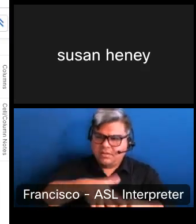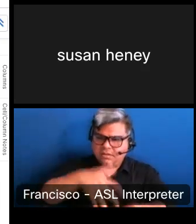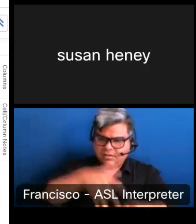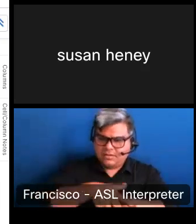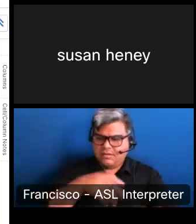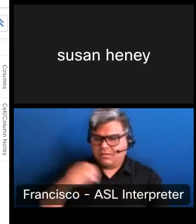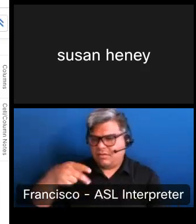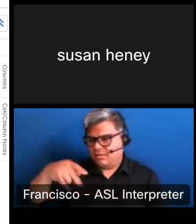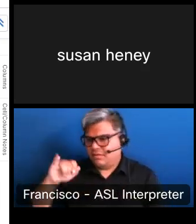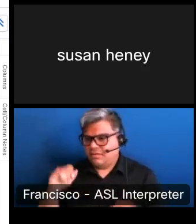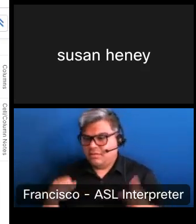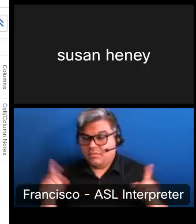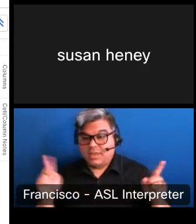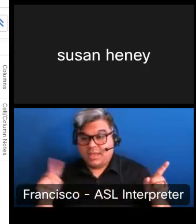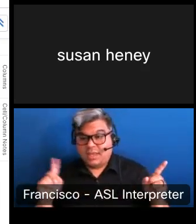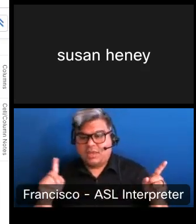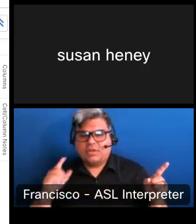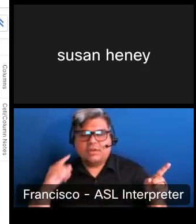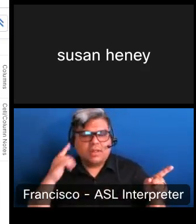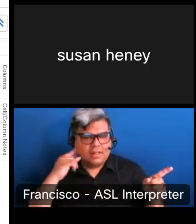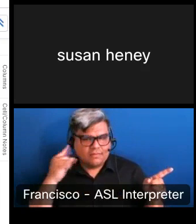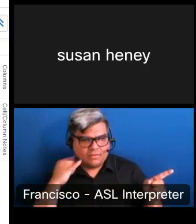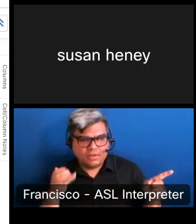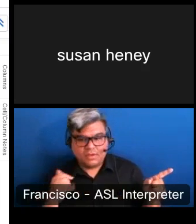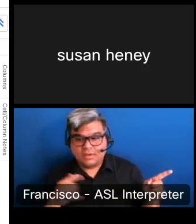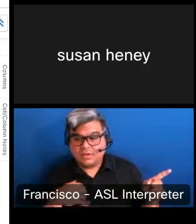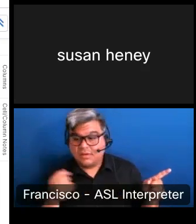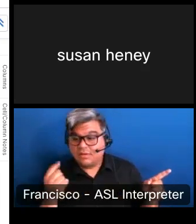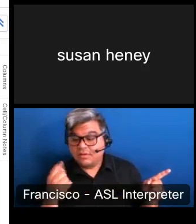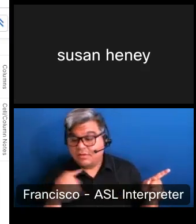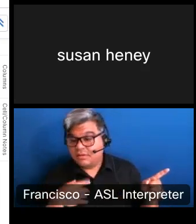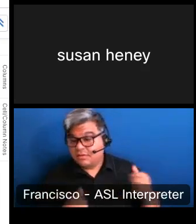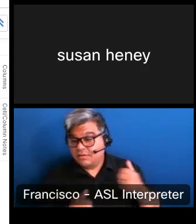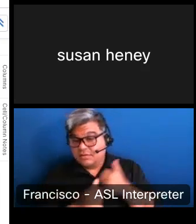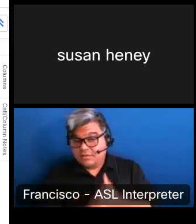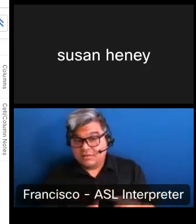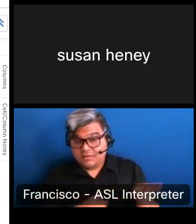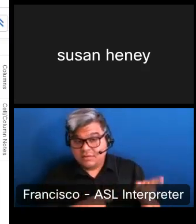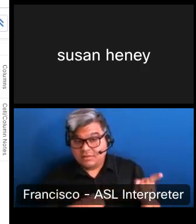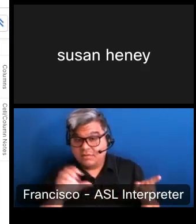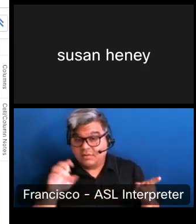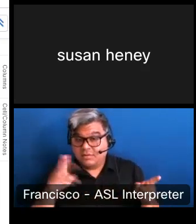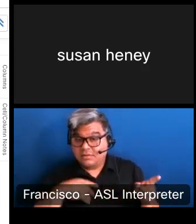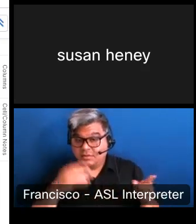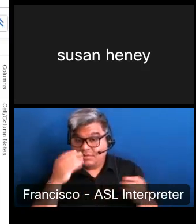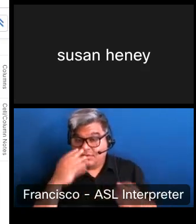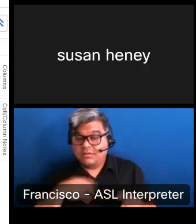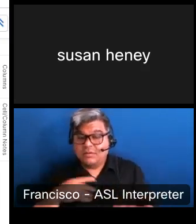By the way, according to the 2020 decennial census data, California has the highest population of